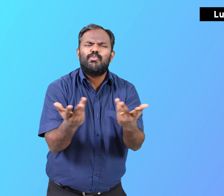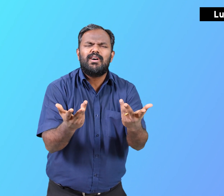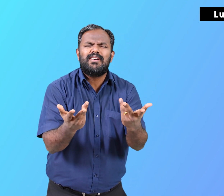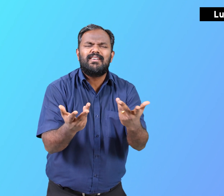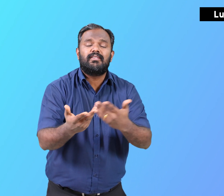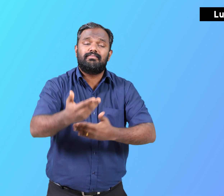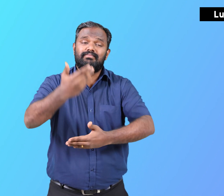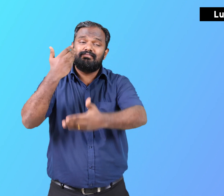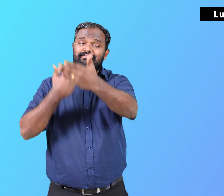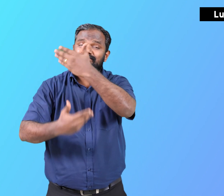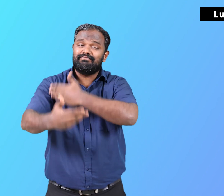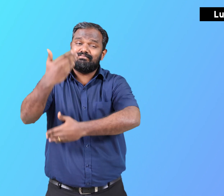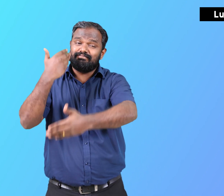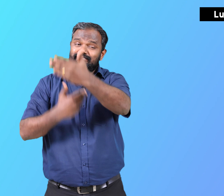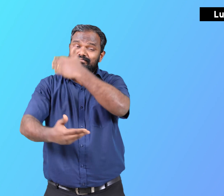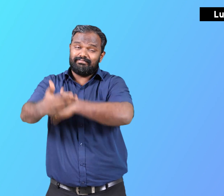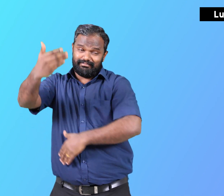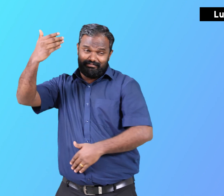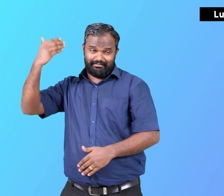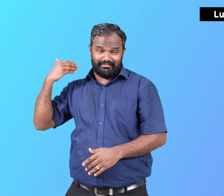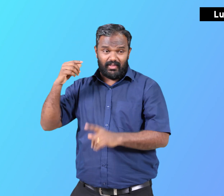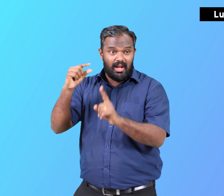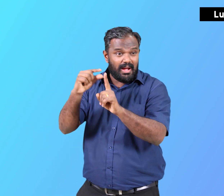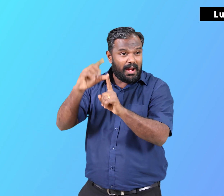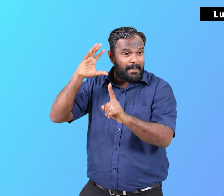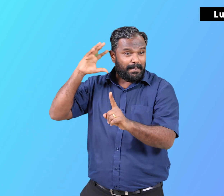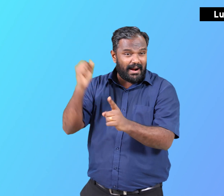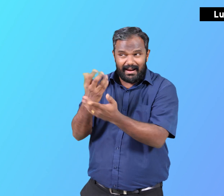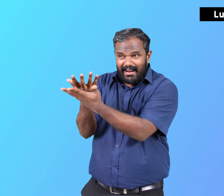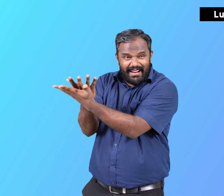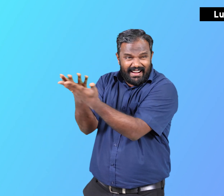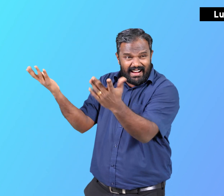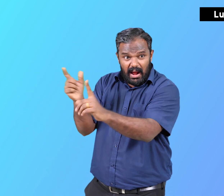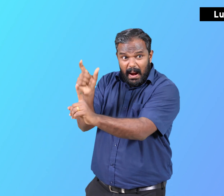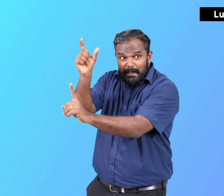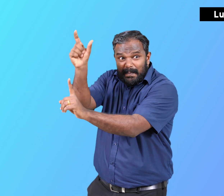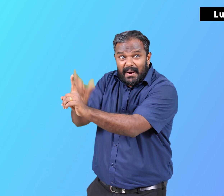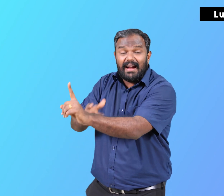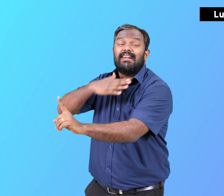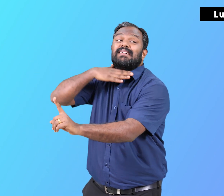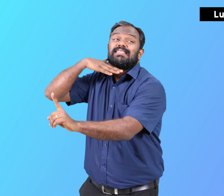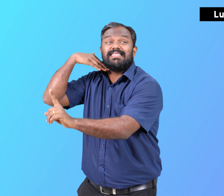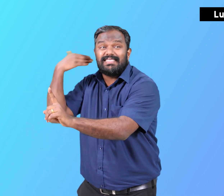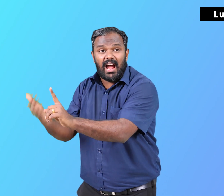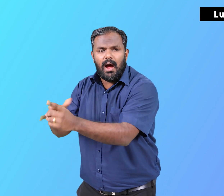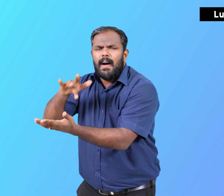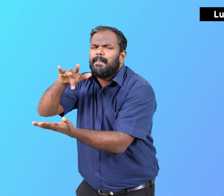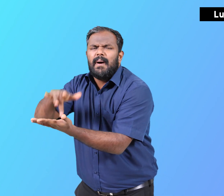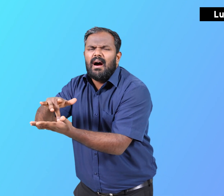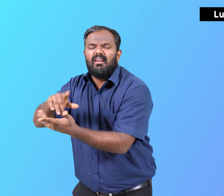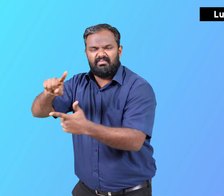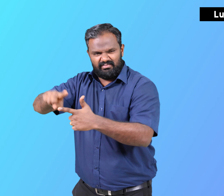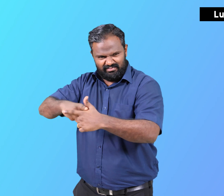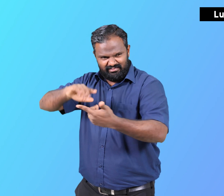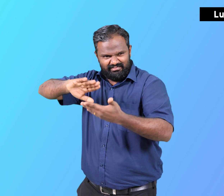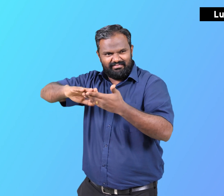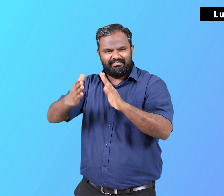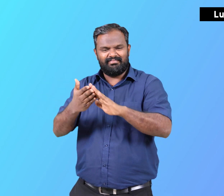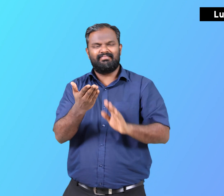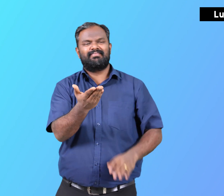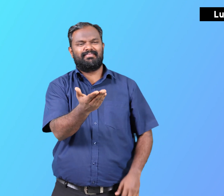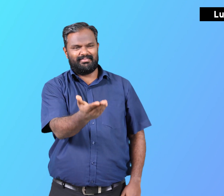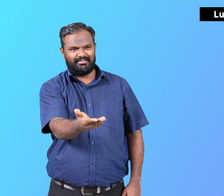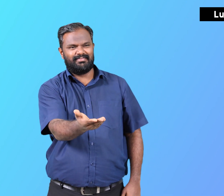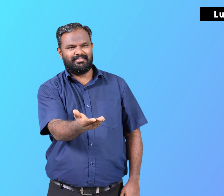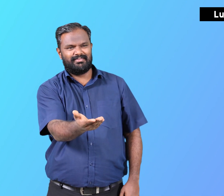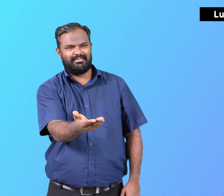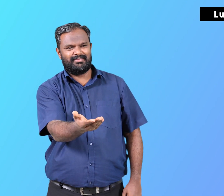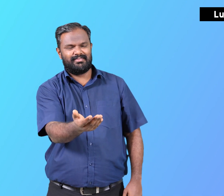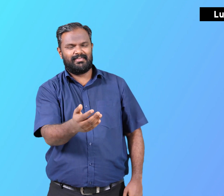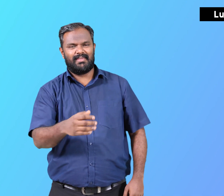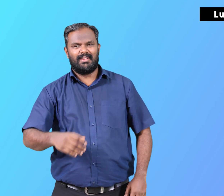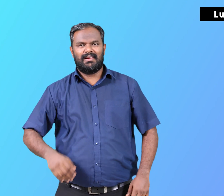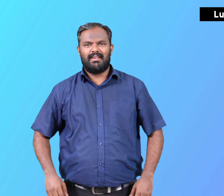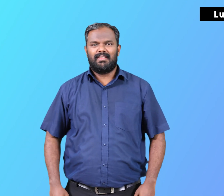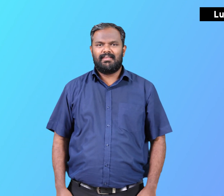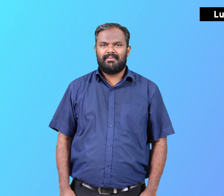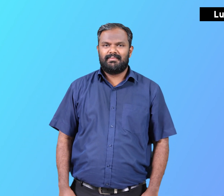After that, I must go, because all prophets should die in Jerusalem.